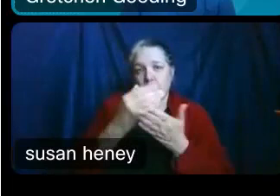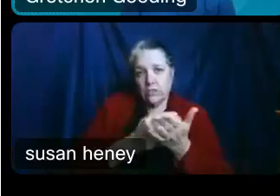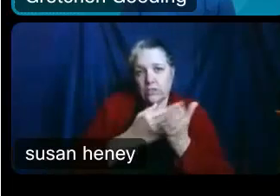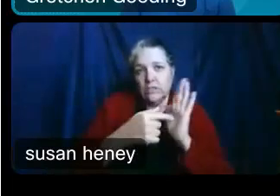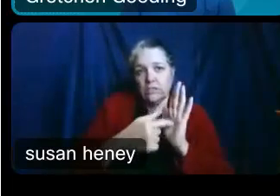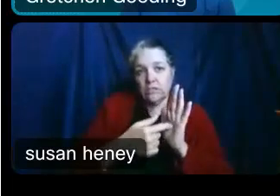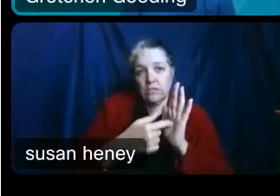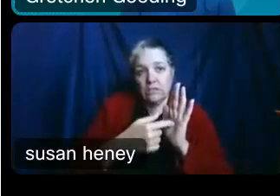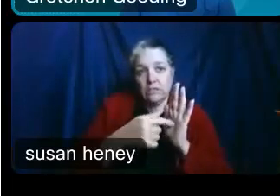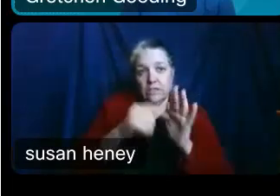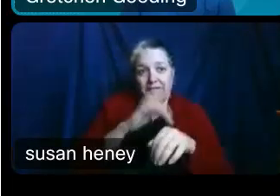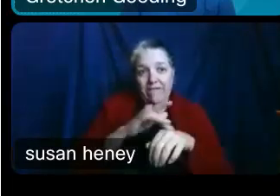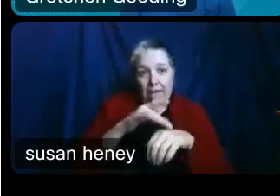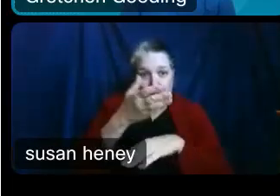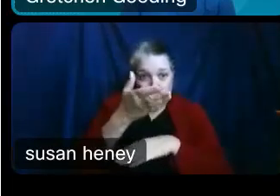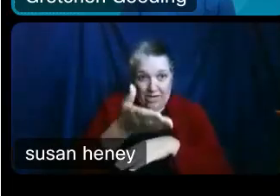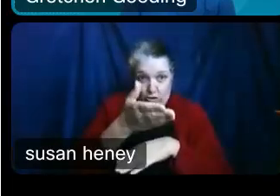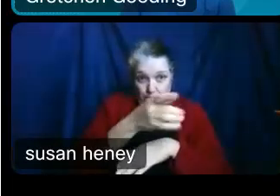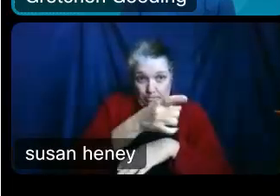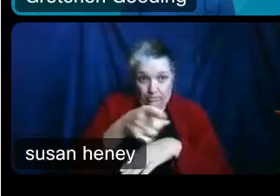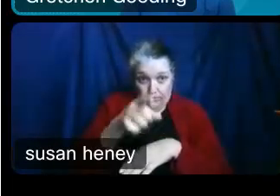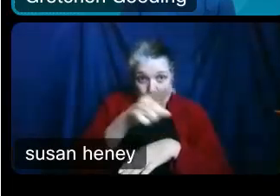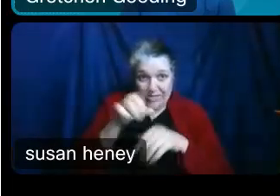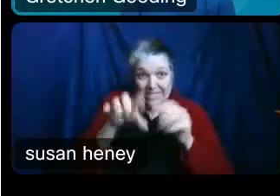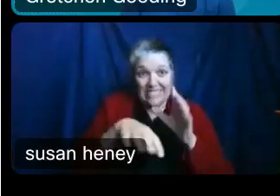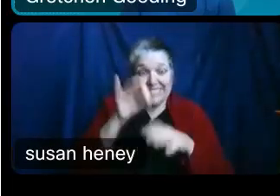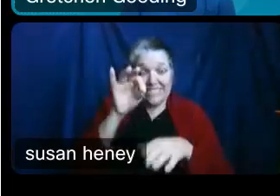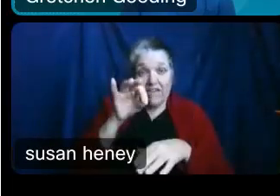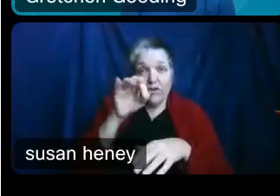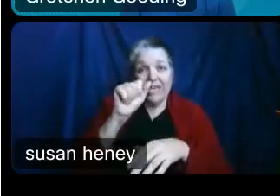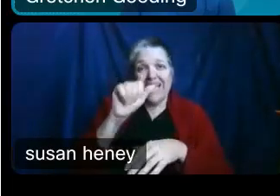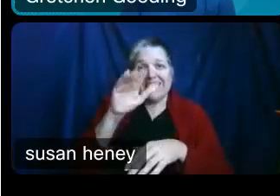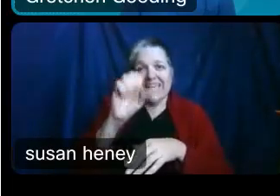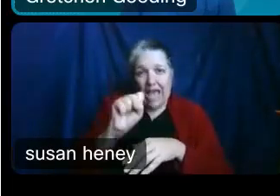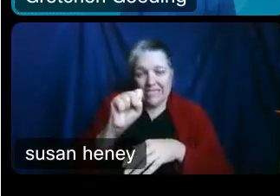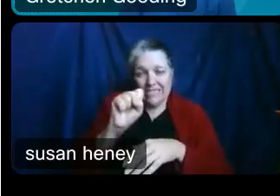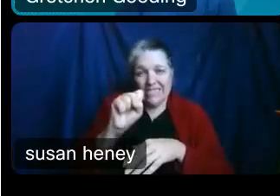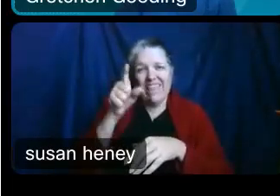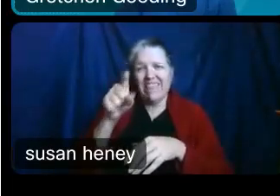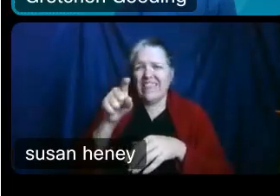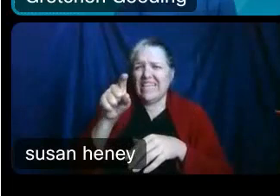the American Community Survey. This comprehensive course is designed for all kinds of data users,